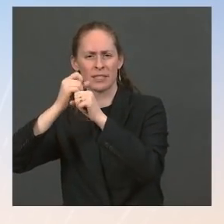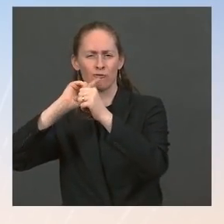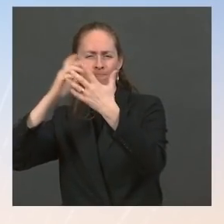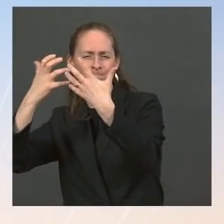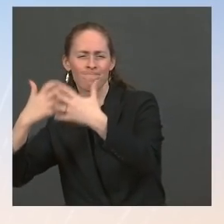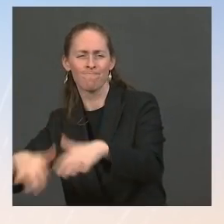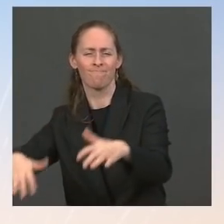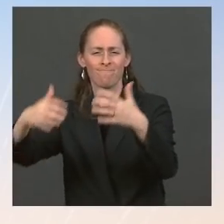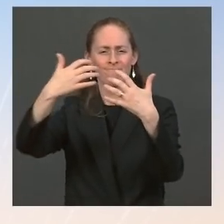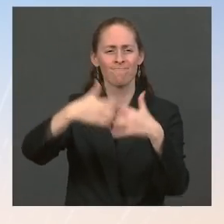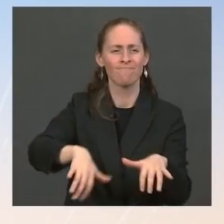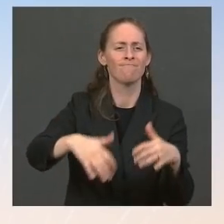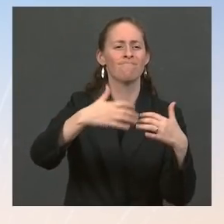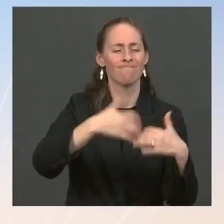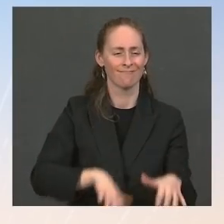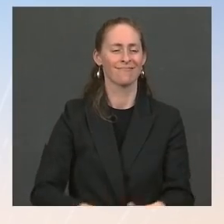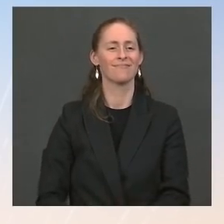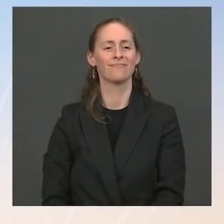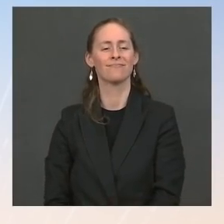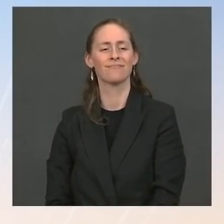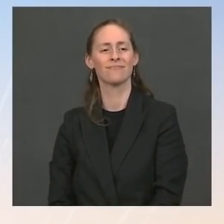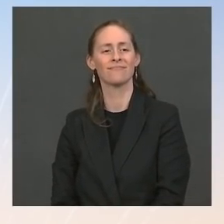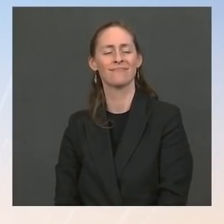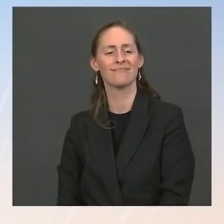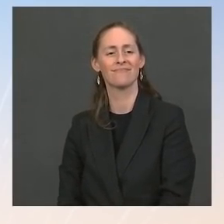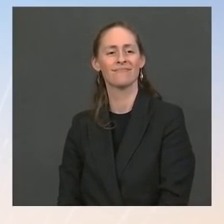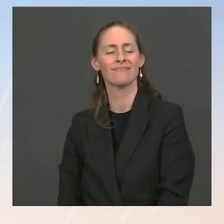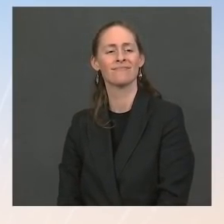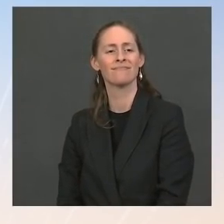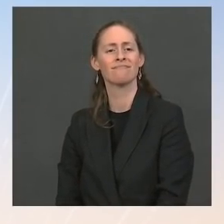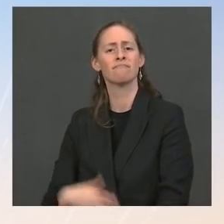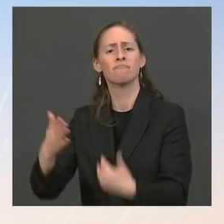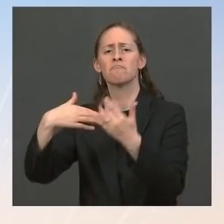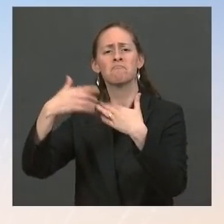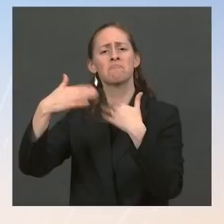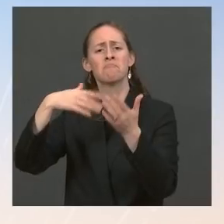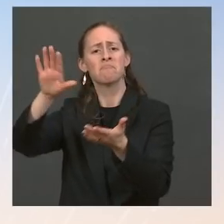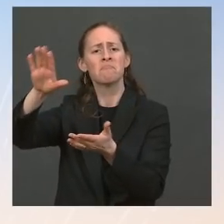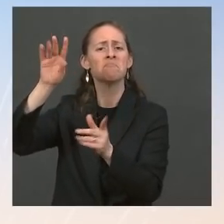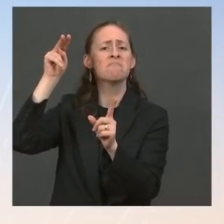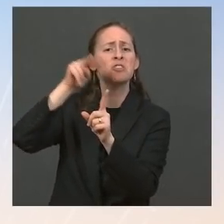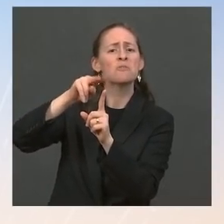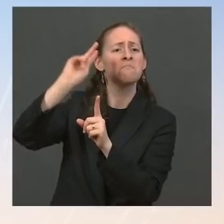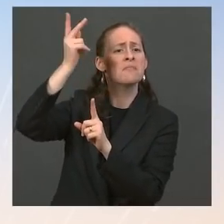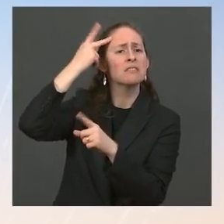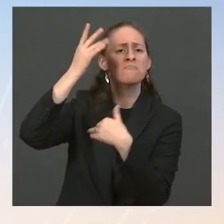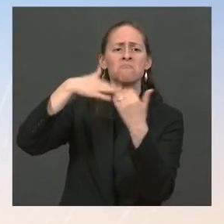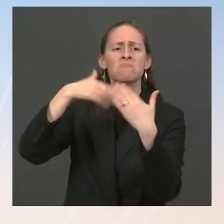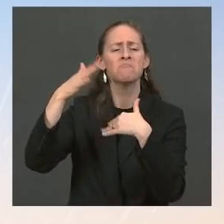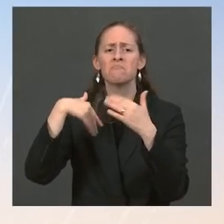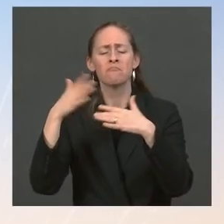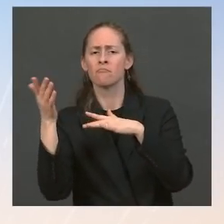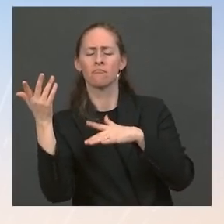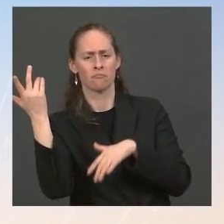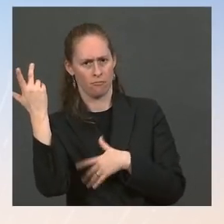of somebody's political affiliation. He's going to work with and Mitch Landrieu will be working with Democratic governors, Republican governors;